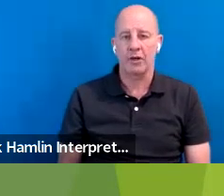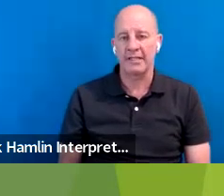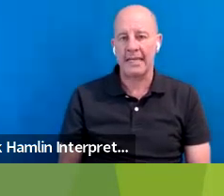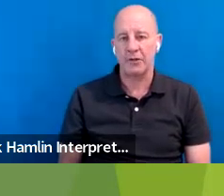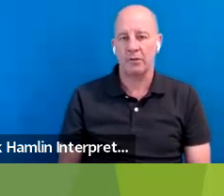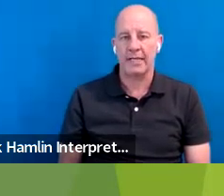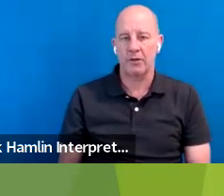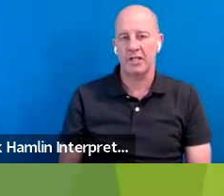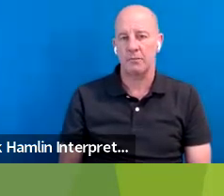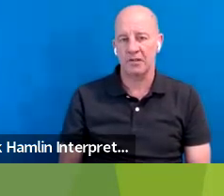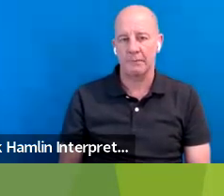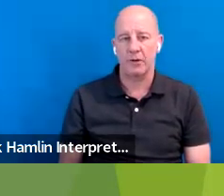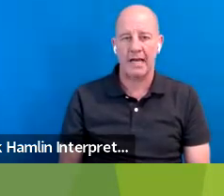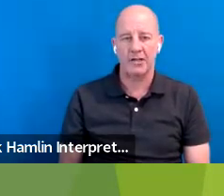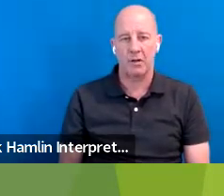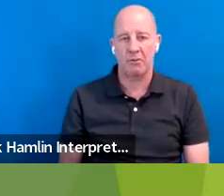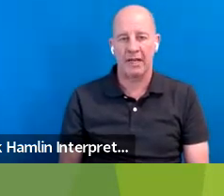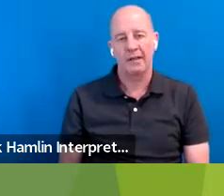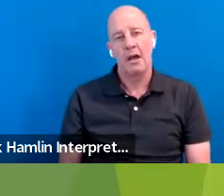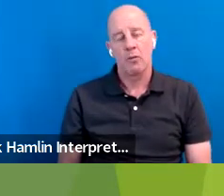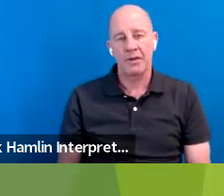It's more conceptual language, it's more simple and to the point.